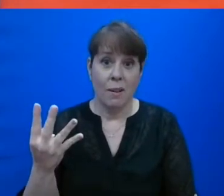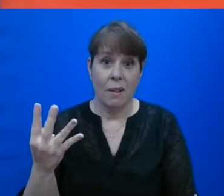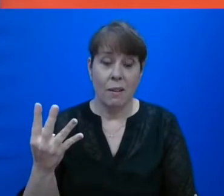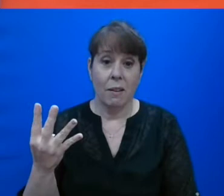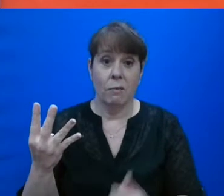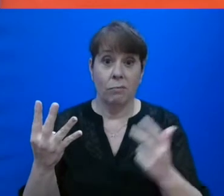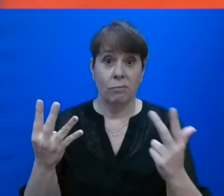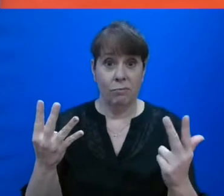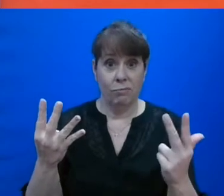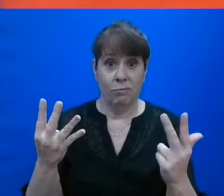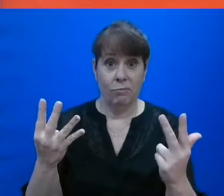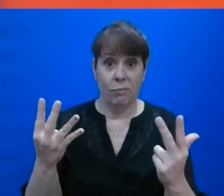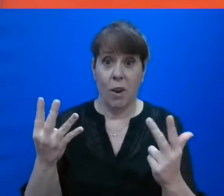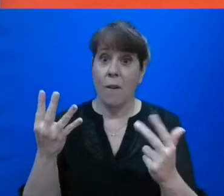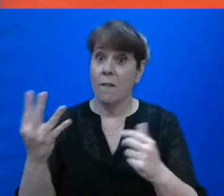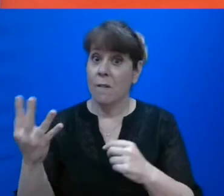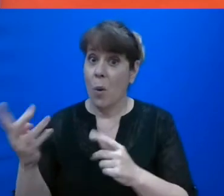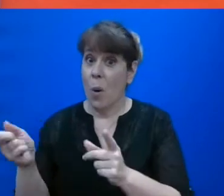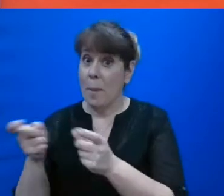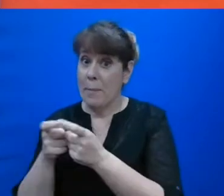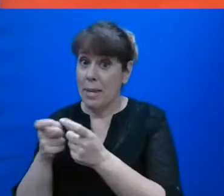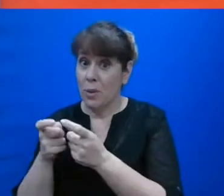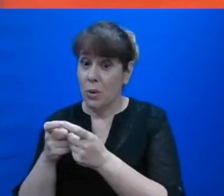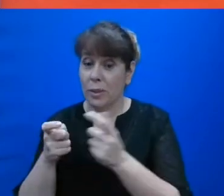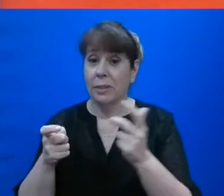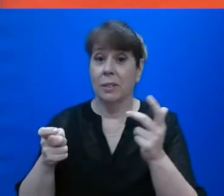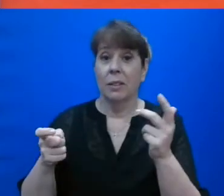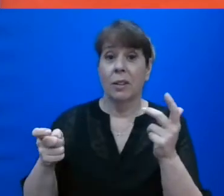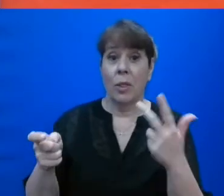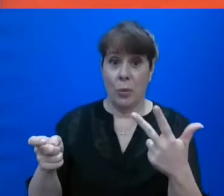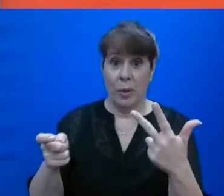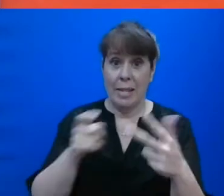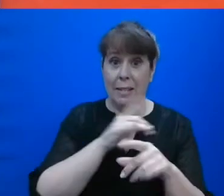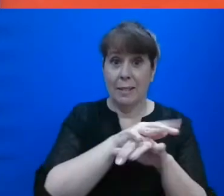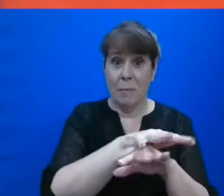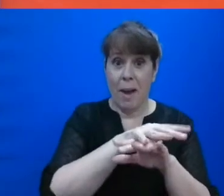WE HAVE FOUR BEETLES AND THREE SPIDERS. NOW WE CAN